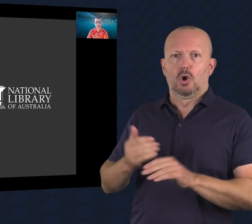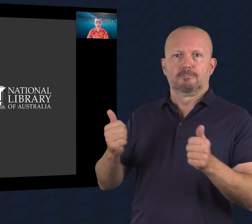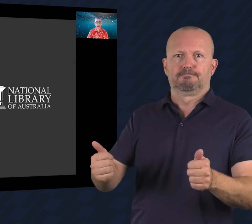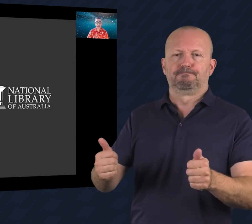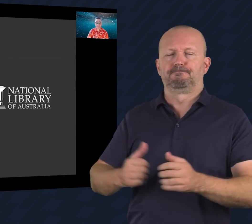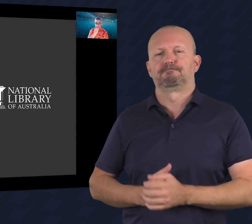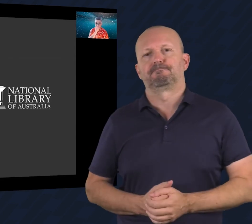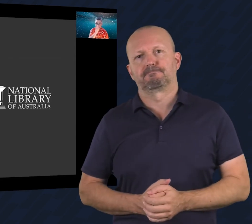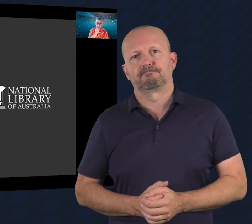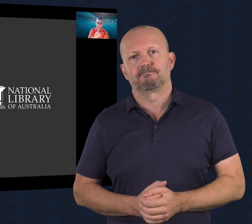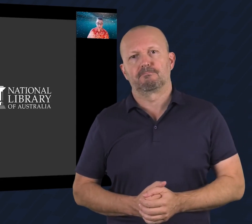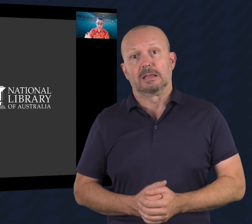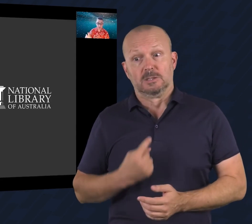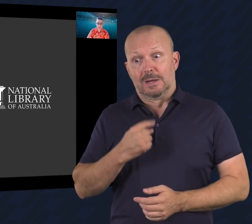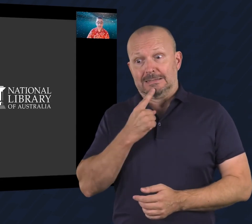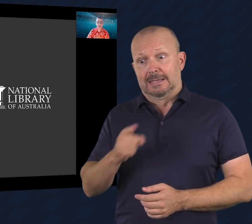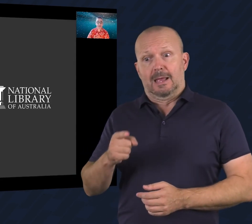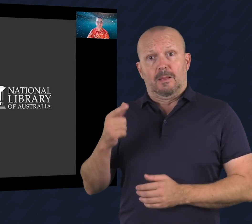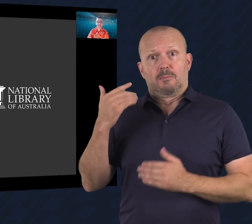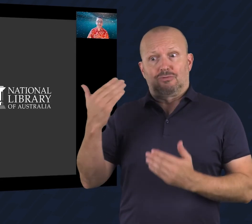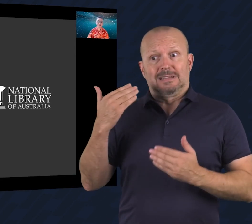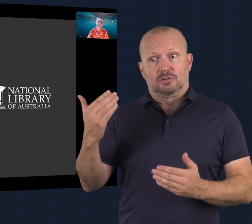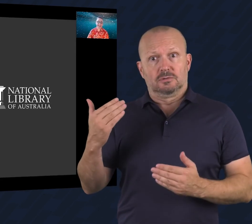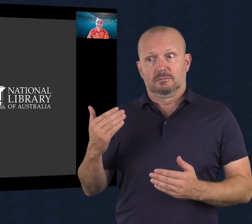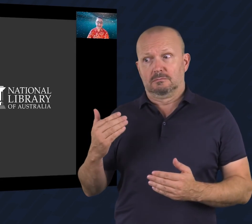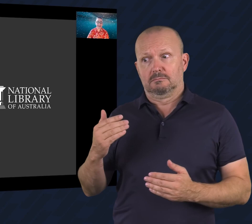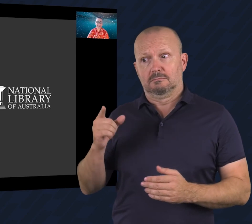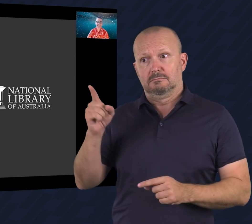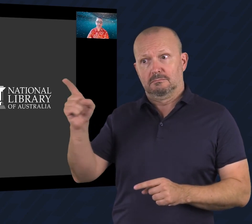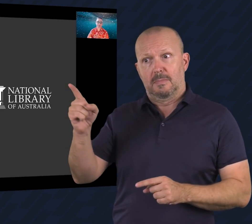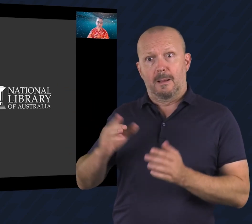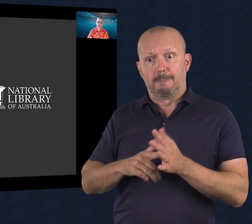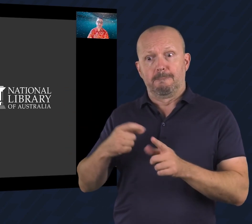Mark did say, "it's going to be real cool", at that presentation, and I'd like to think he was right.